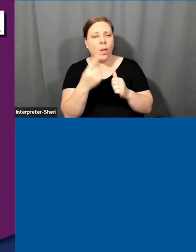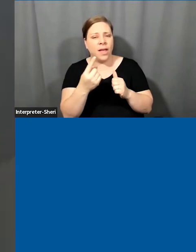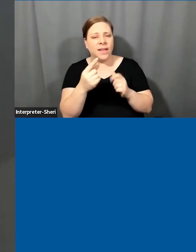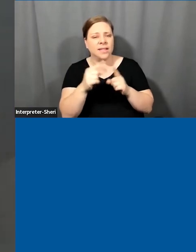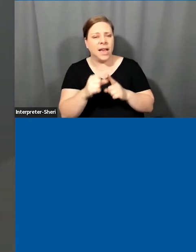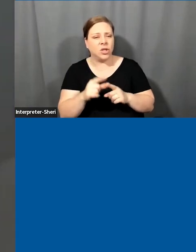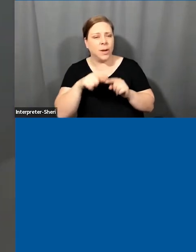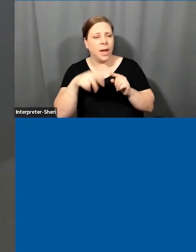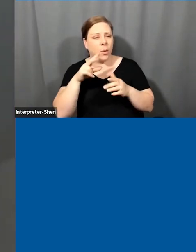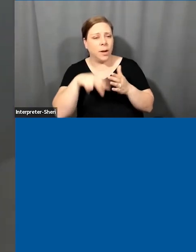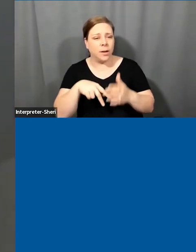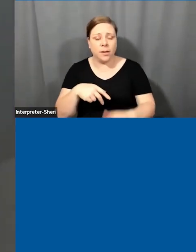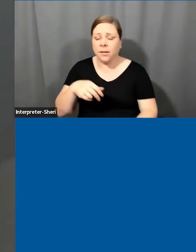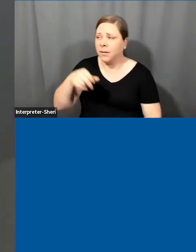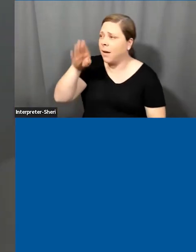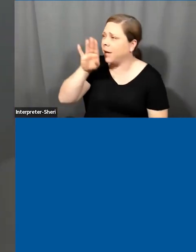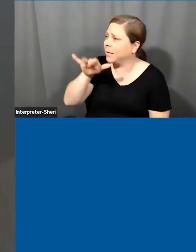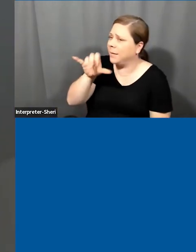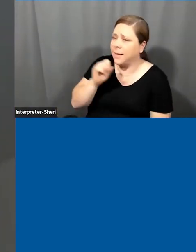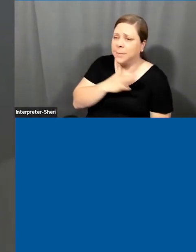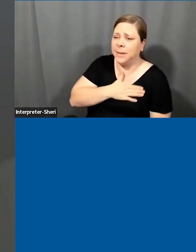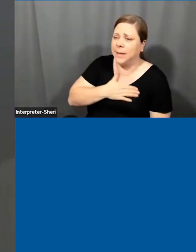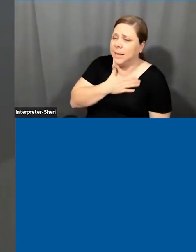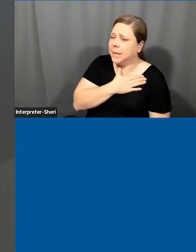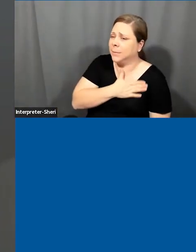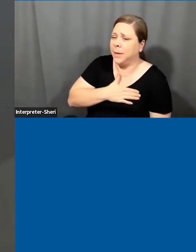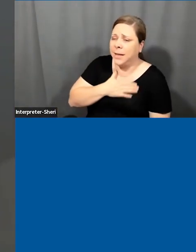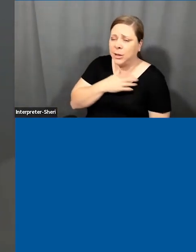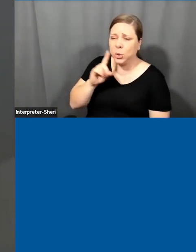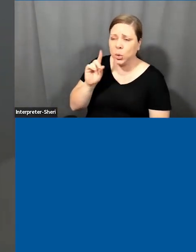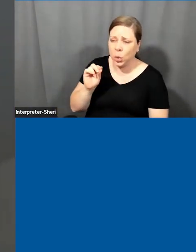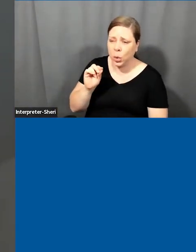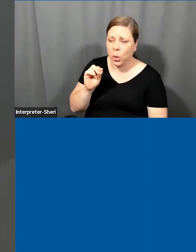God, yes. Please, please do. Because it ends up leaving it to us otherwise,